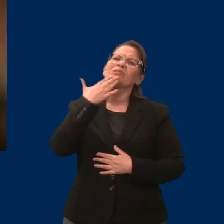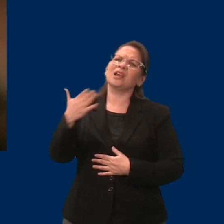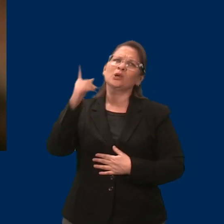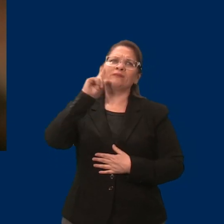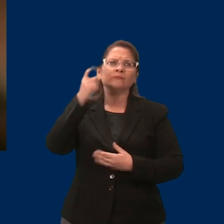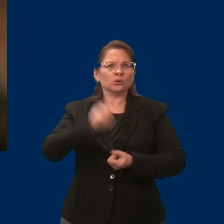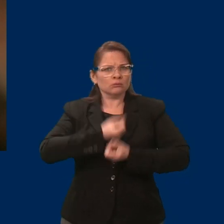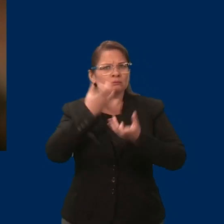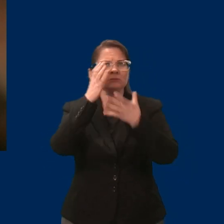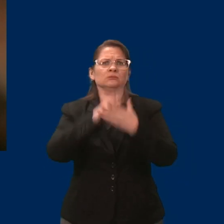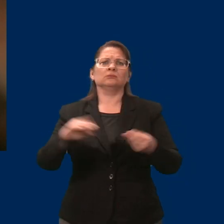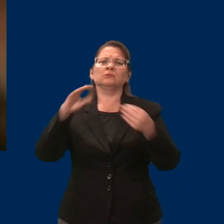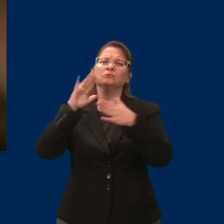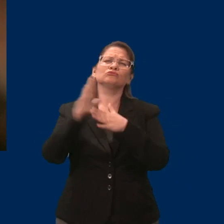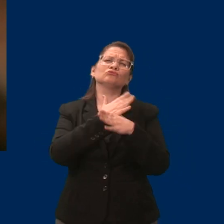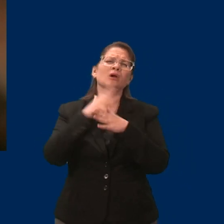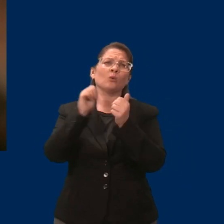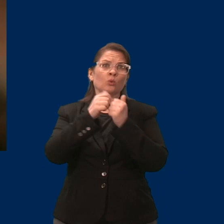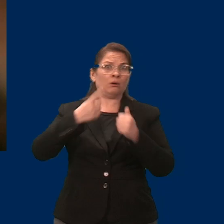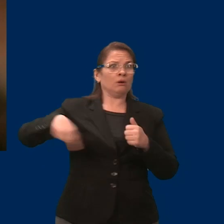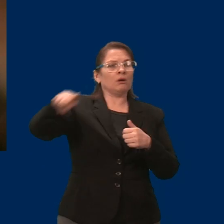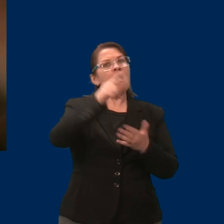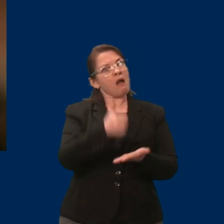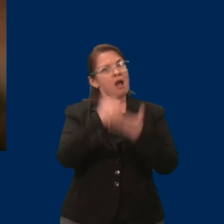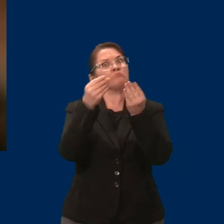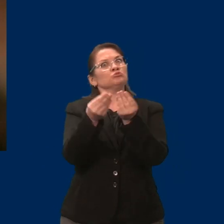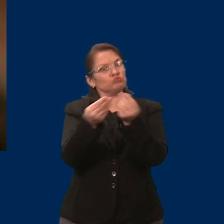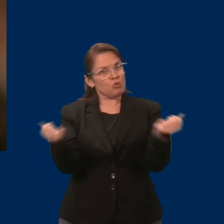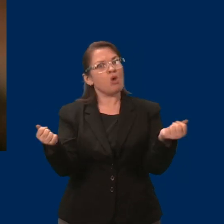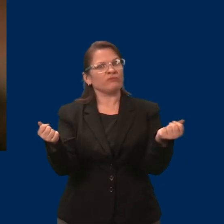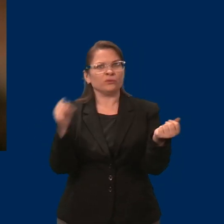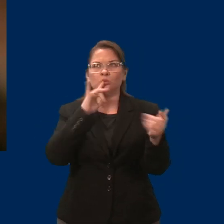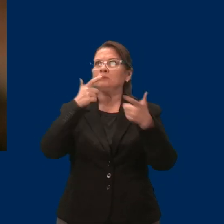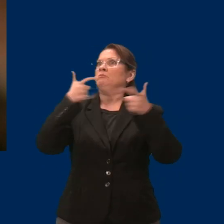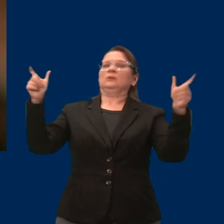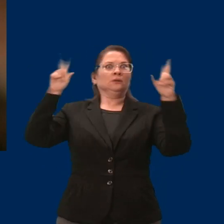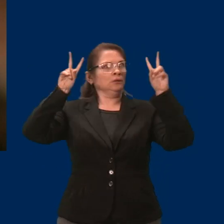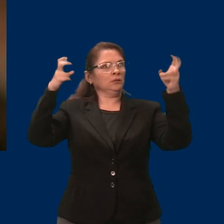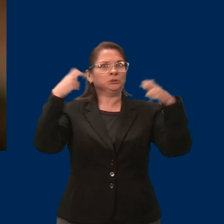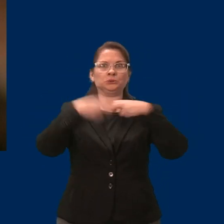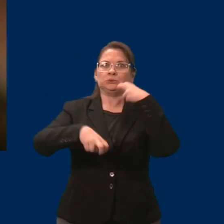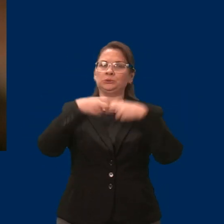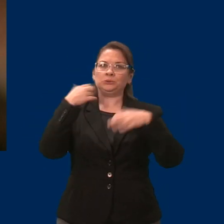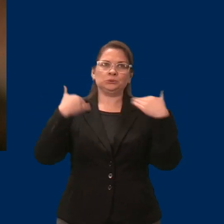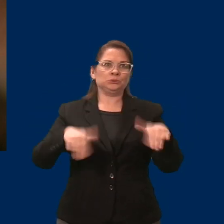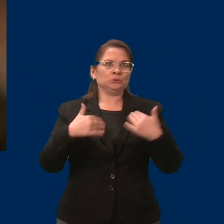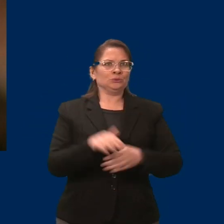solve these systemic issues. (Anne) I appreciate that there is a bill out there that's going to try to do this for families like ours.